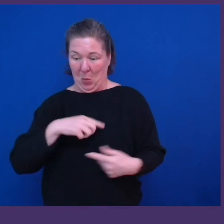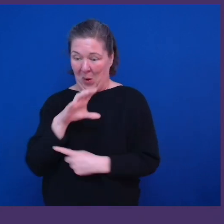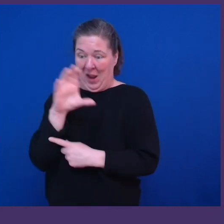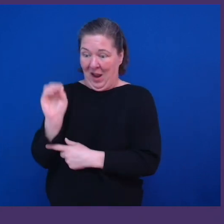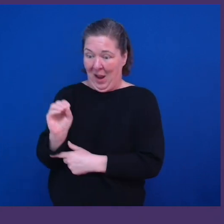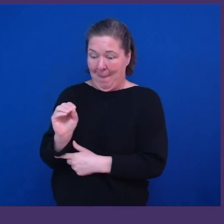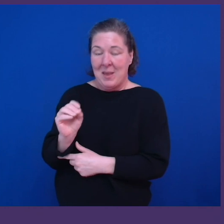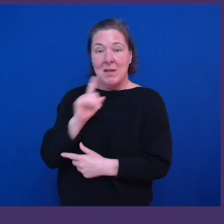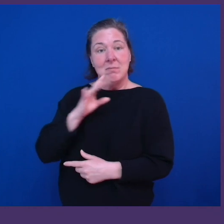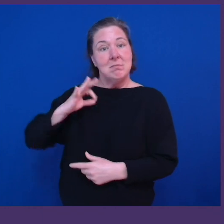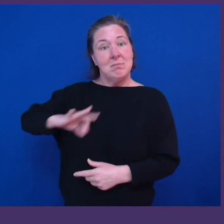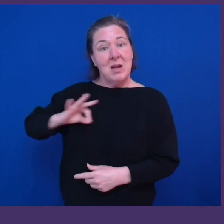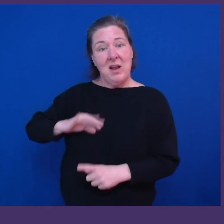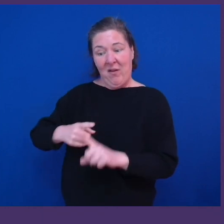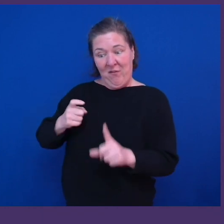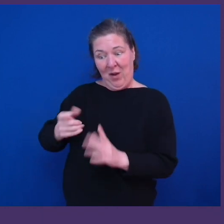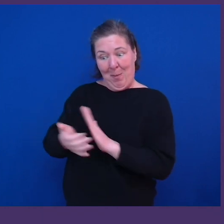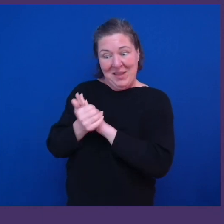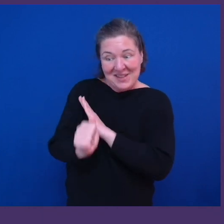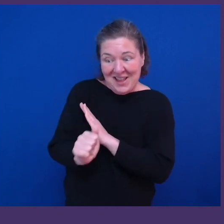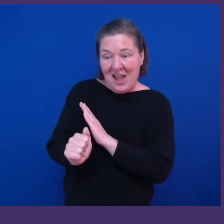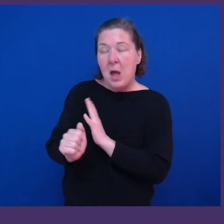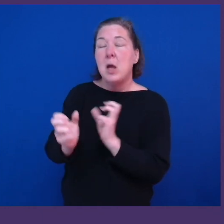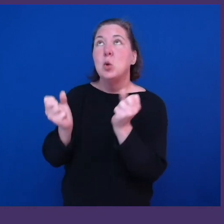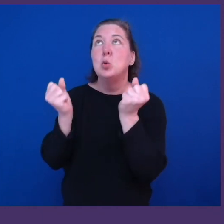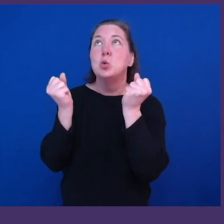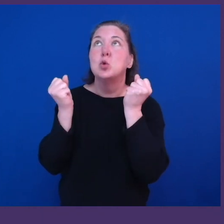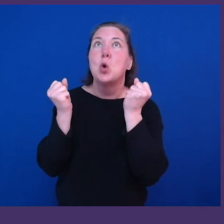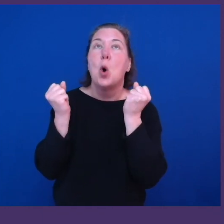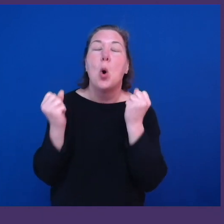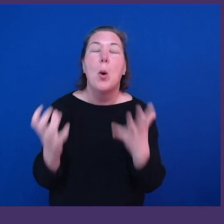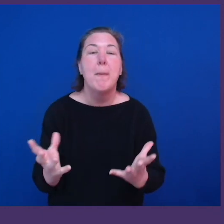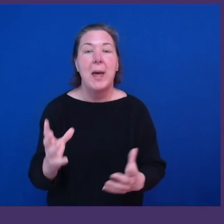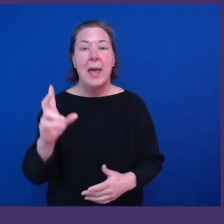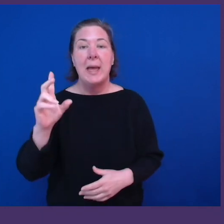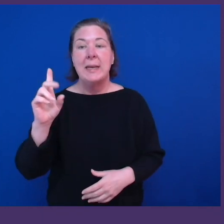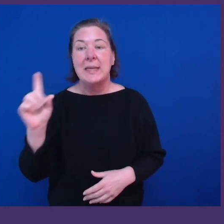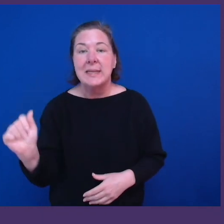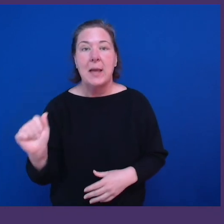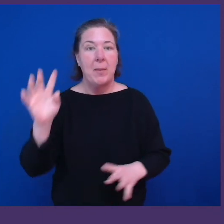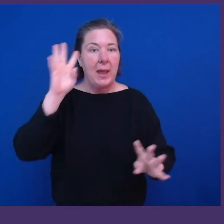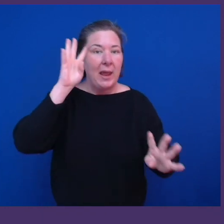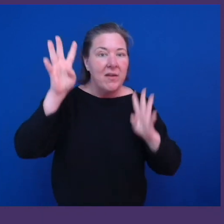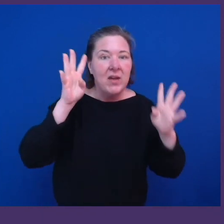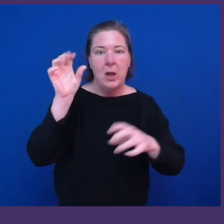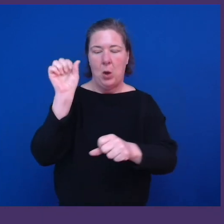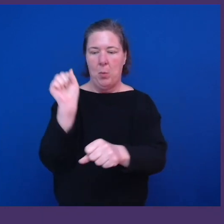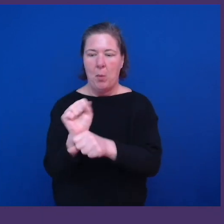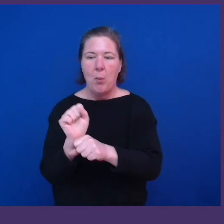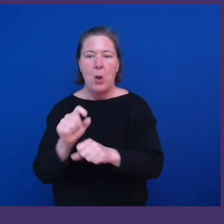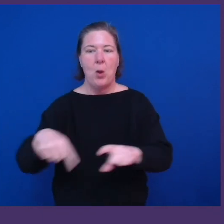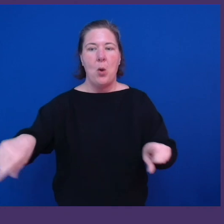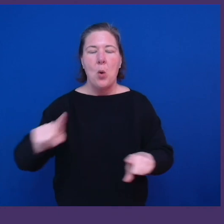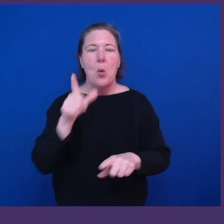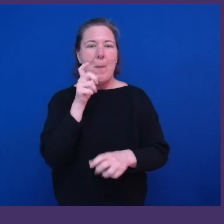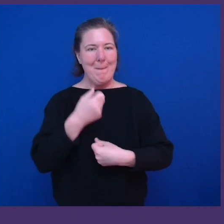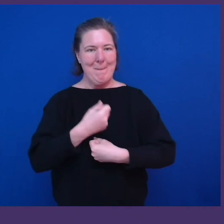from the talents of so many disabled innovators and employees that make our product and our work better.